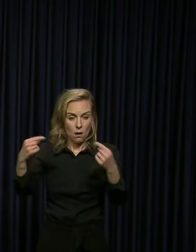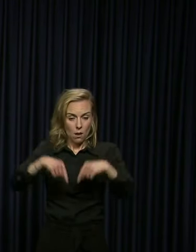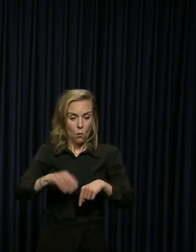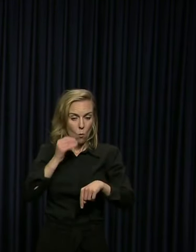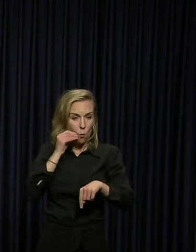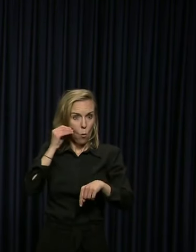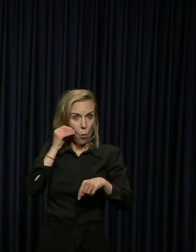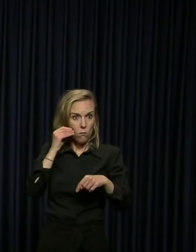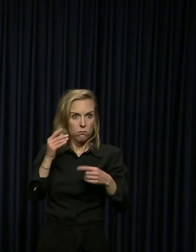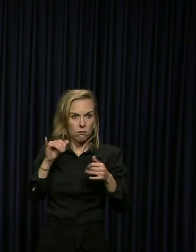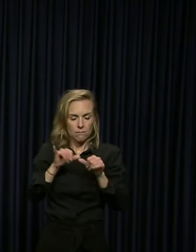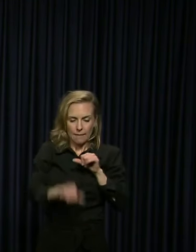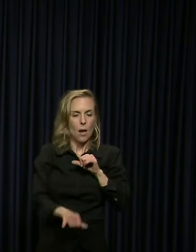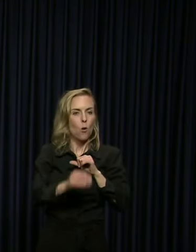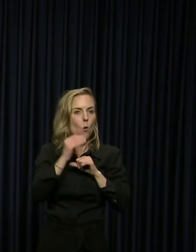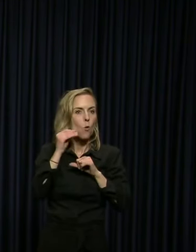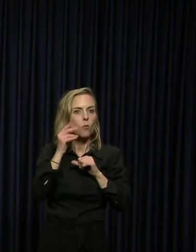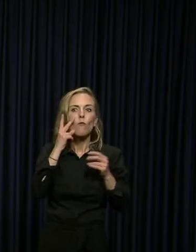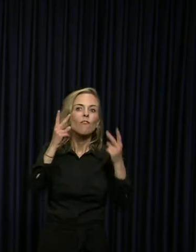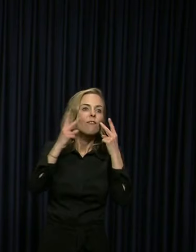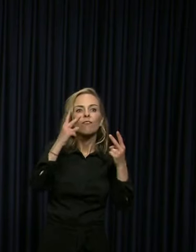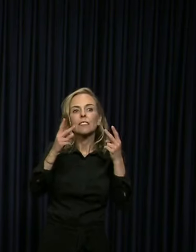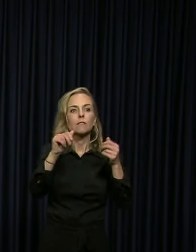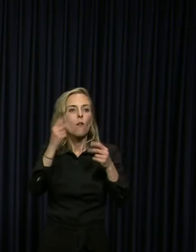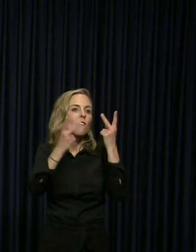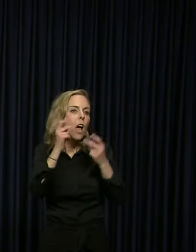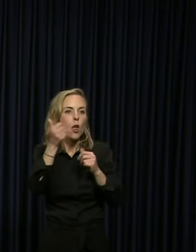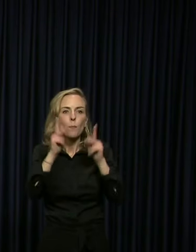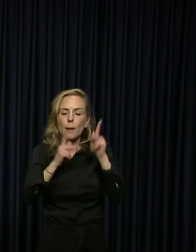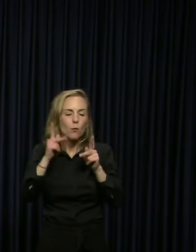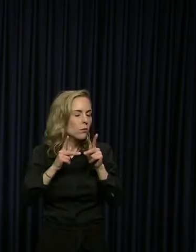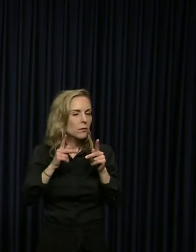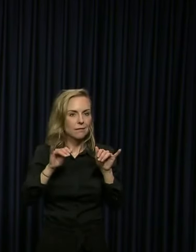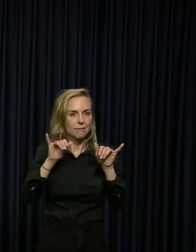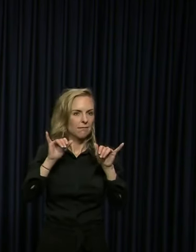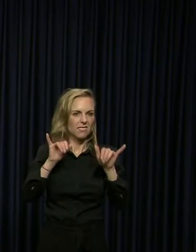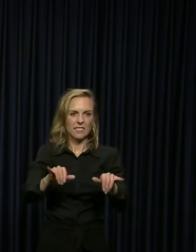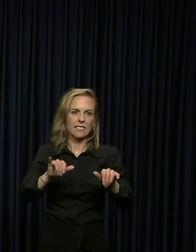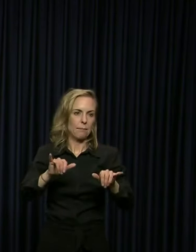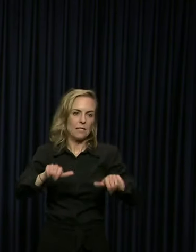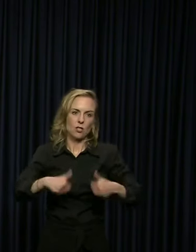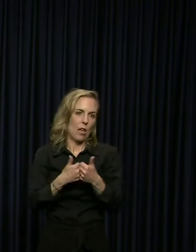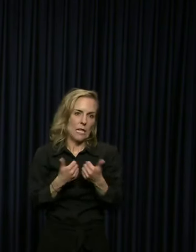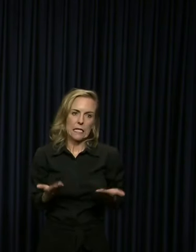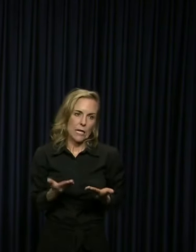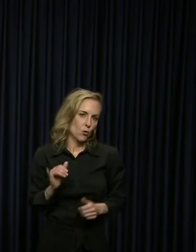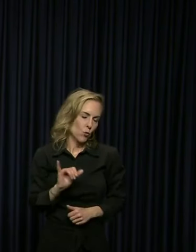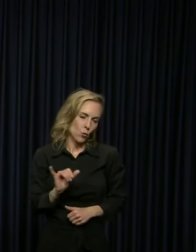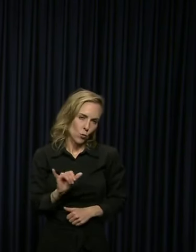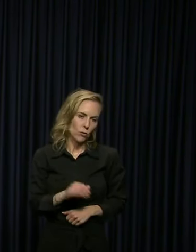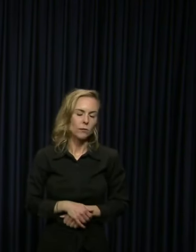I'M TRYING TO MODEL WHAT I'M ASKING EVERYBODY ELSE TO DO. I'VE ONLY BEEN IN TWO PLACES IN